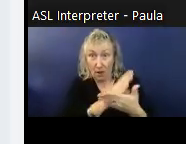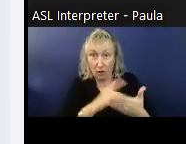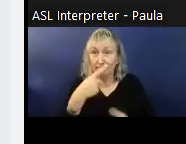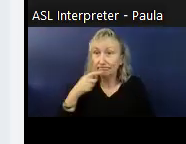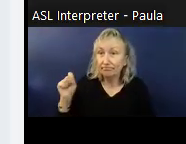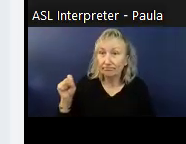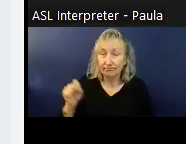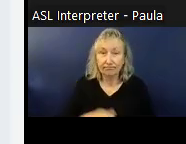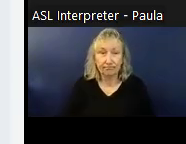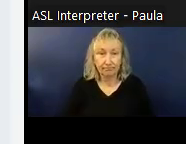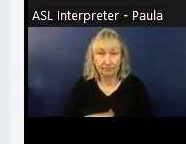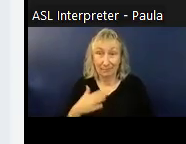But for me it was page 12.